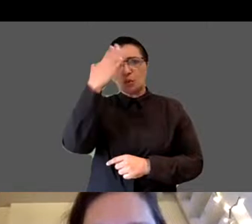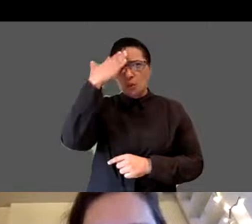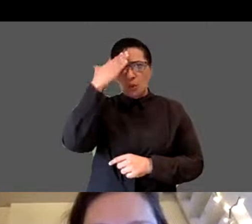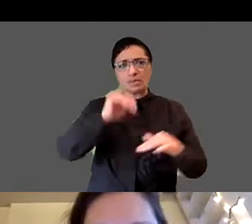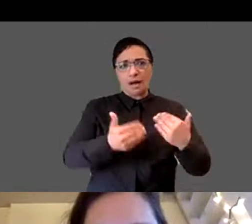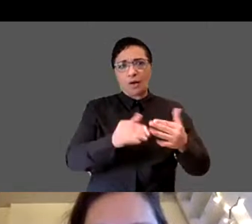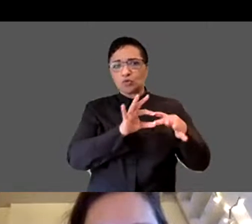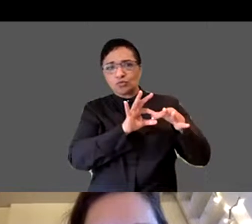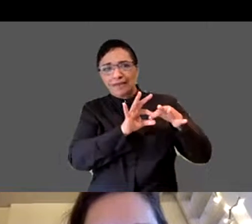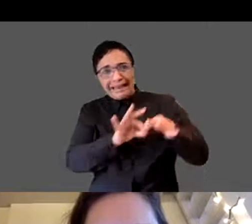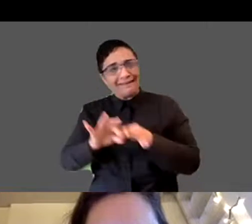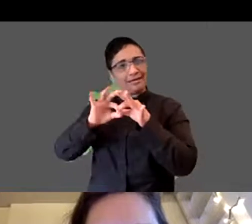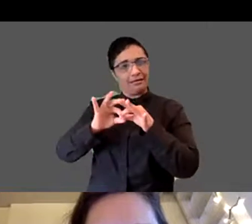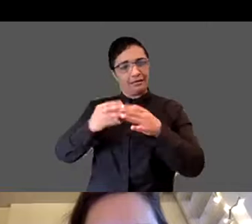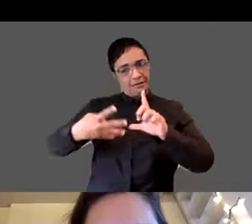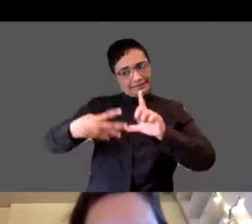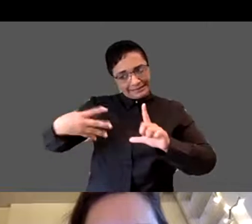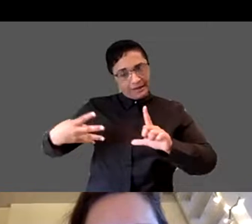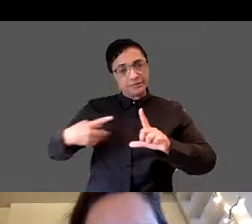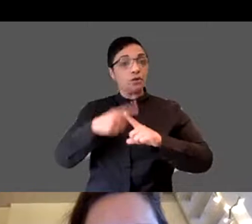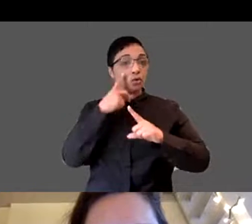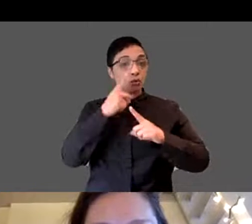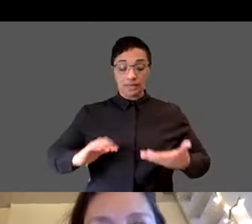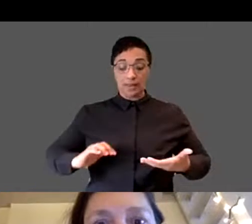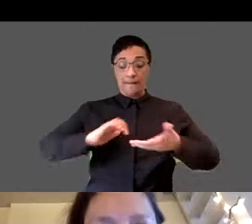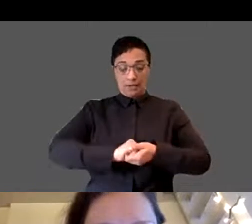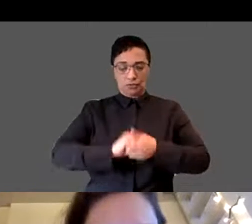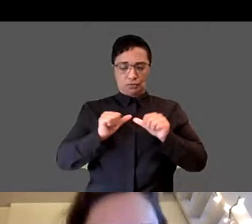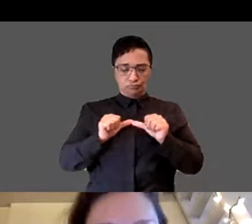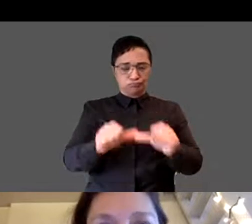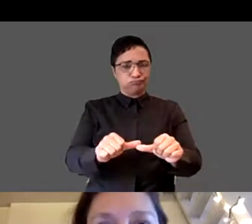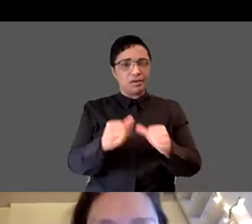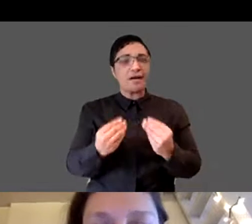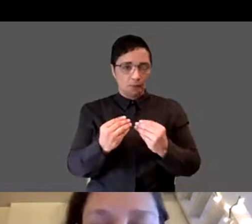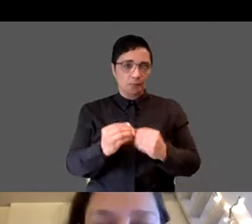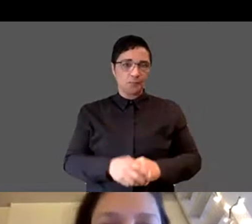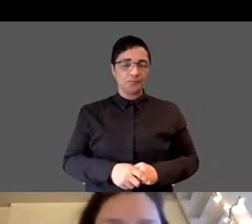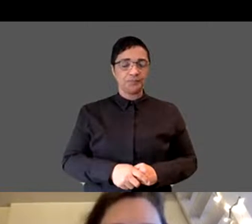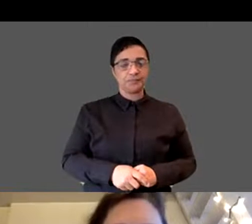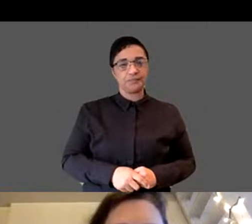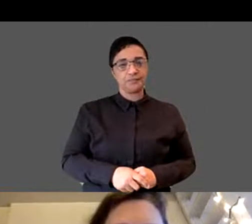how this partnership could take hold. NSOs,.